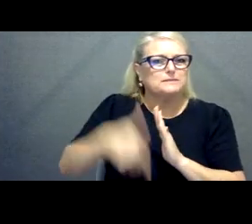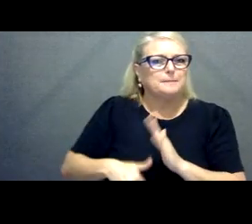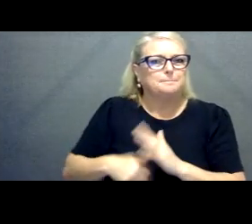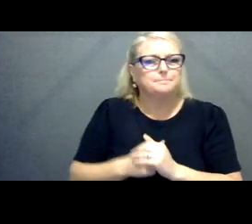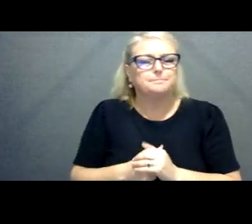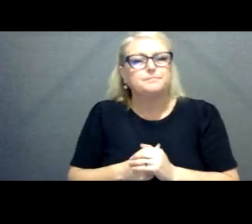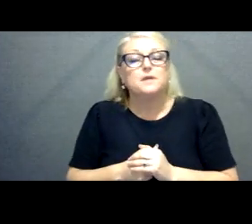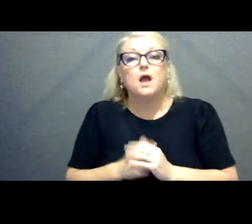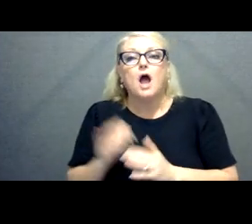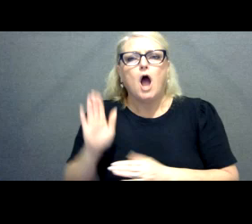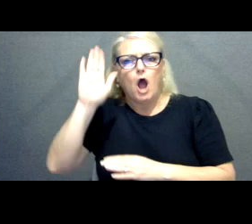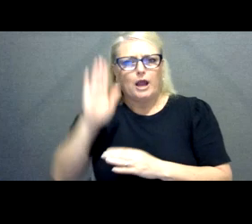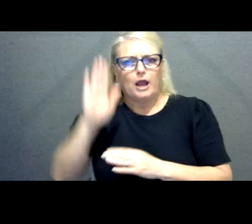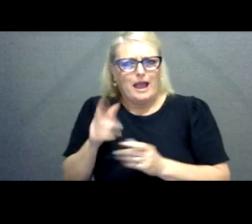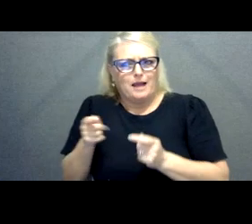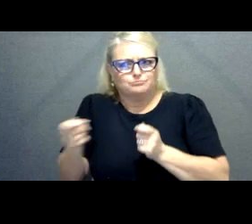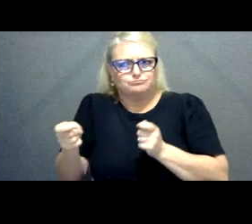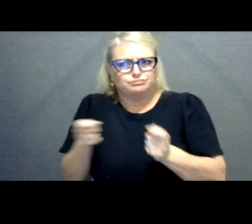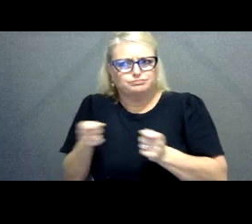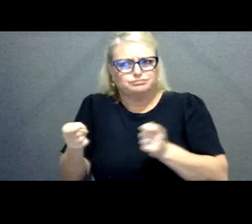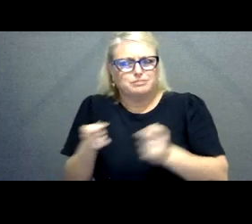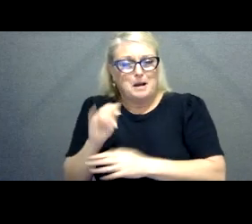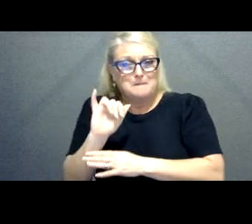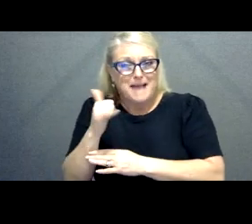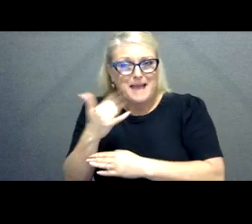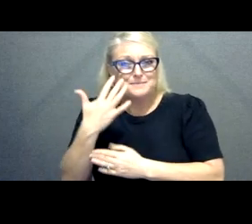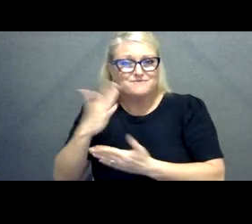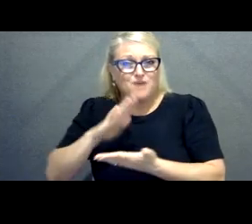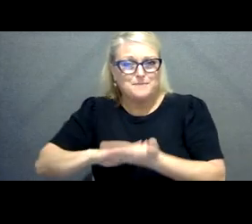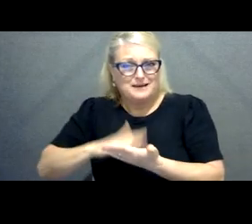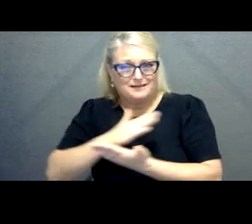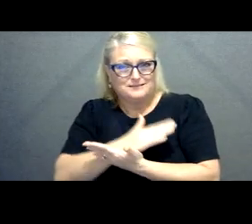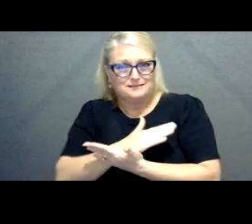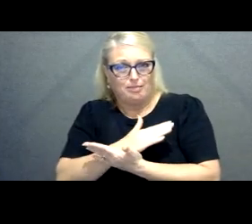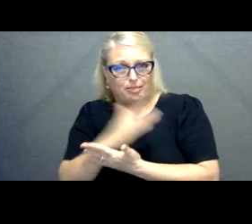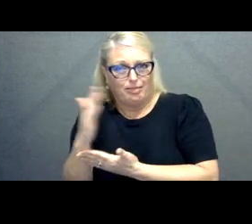go five minutes over with this webinar which is 100% fine because I can tell we're getting